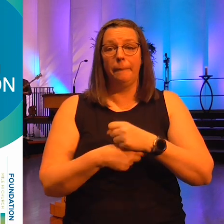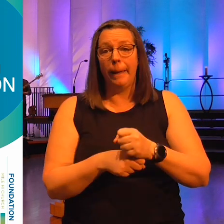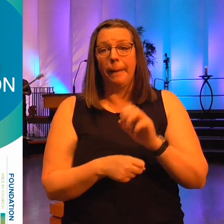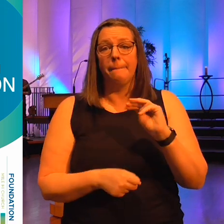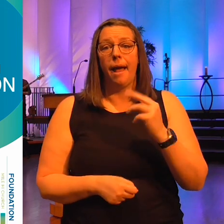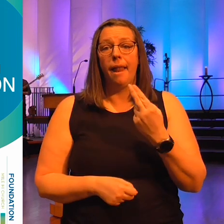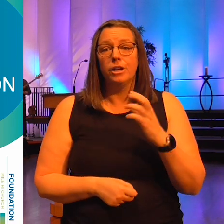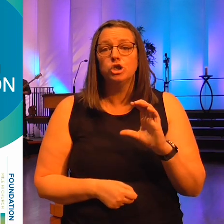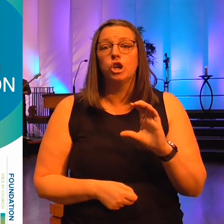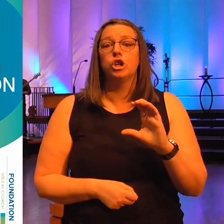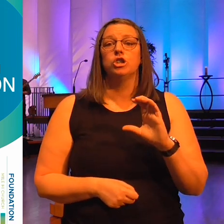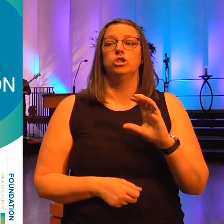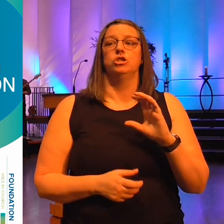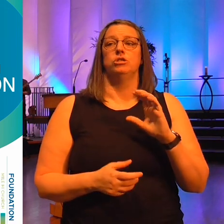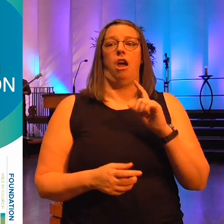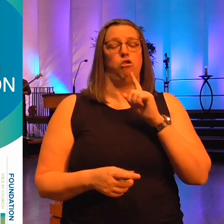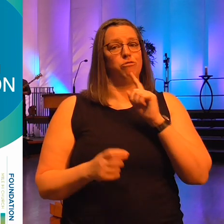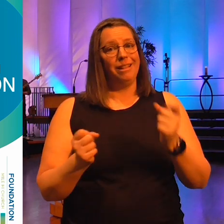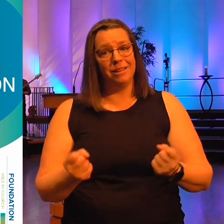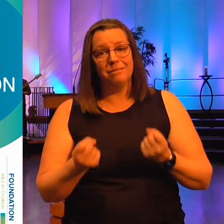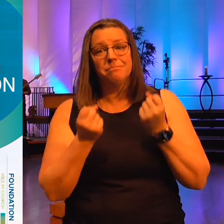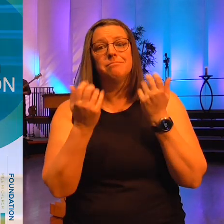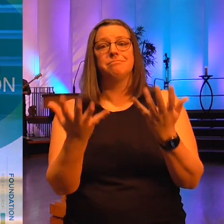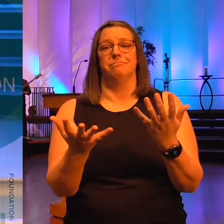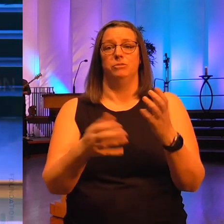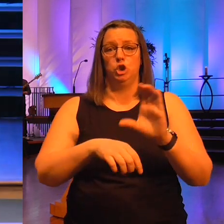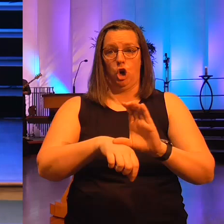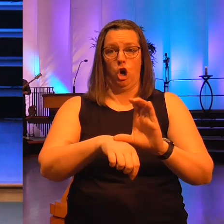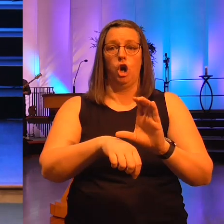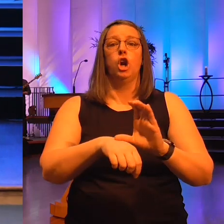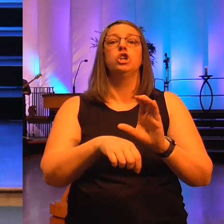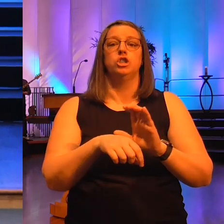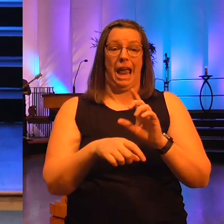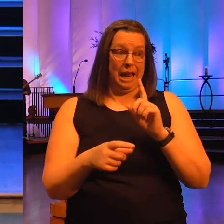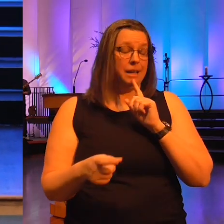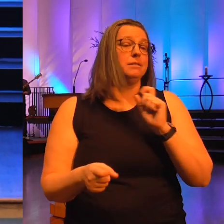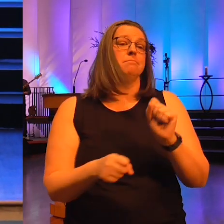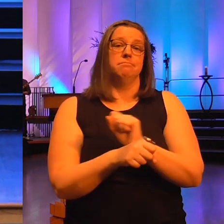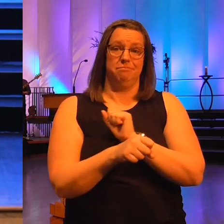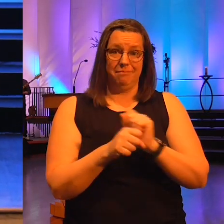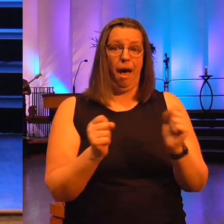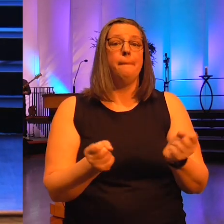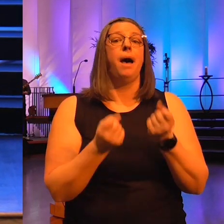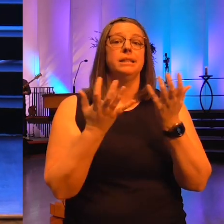abundant and prosperous Church it is an abundant and prosperous church because you are abundant in